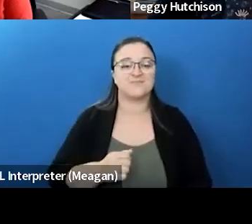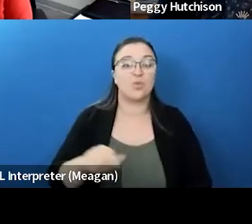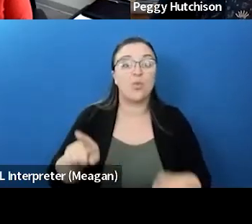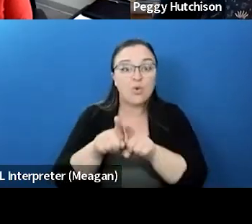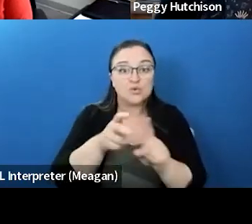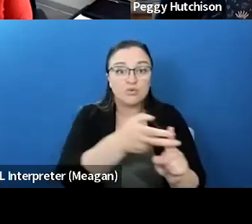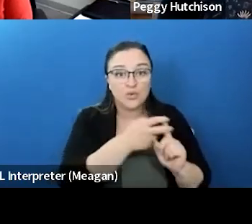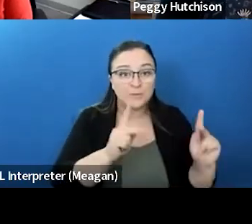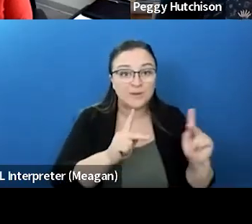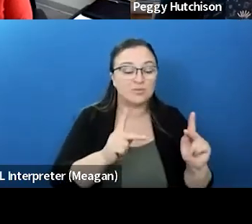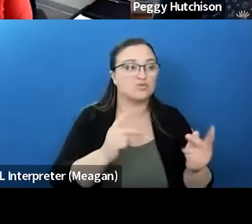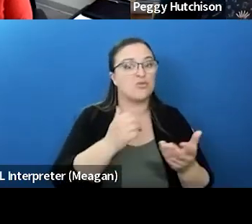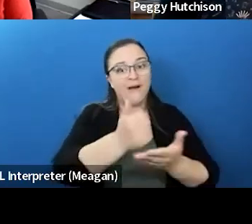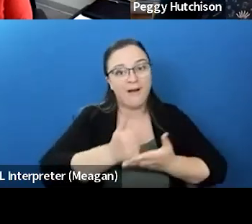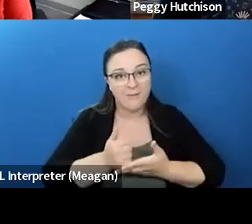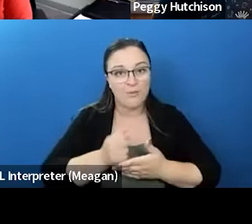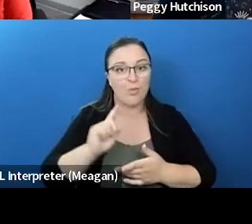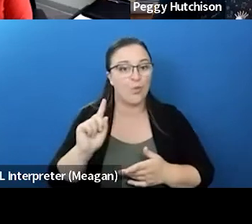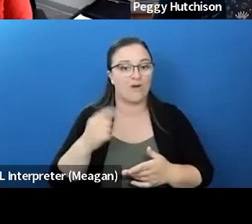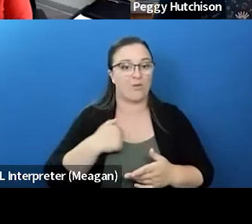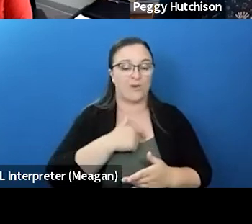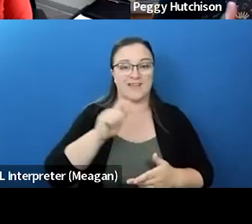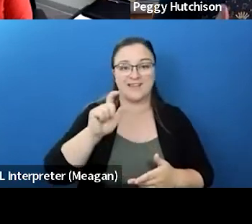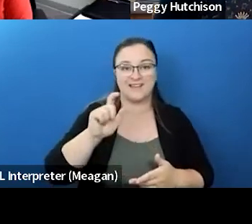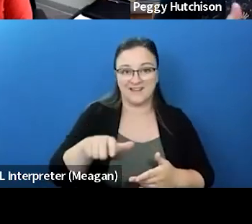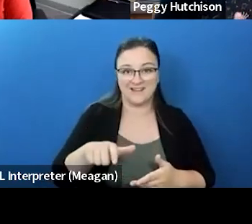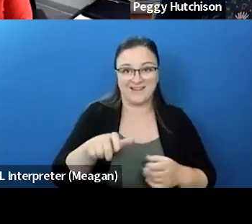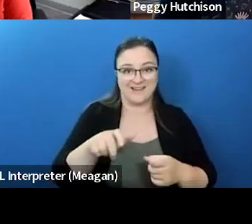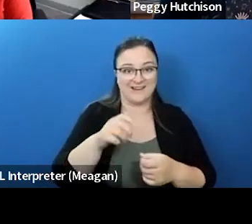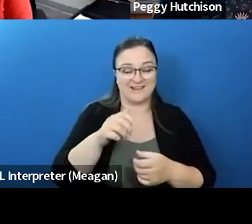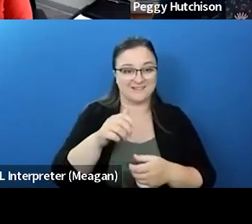to help fill in where we had staff out or staff had left.